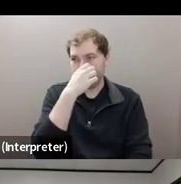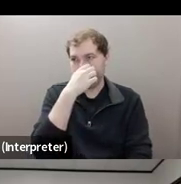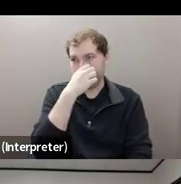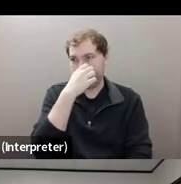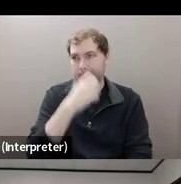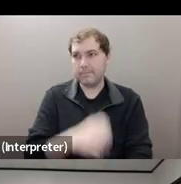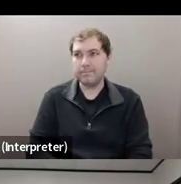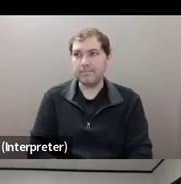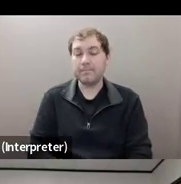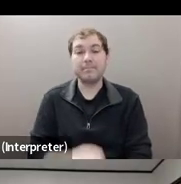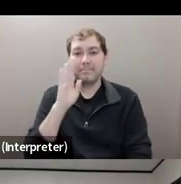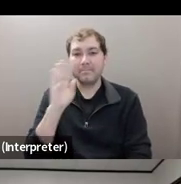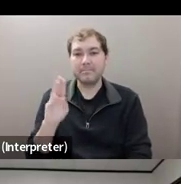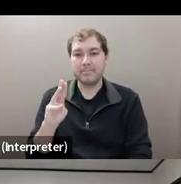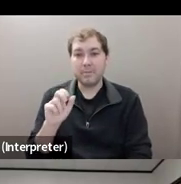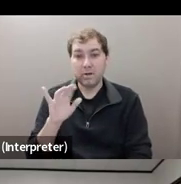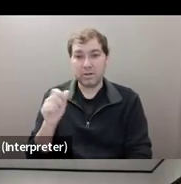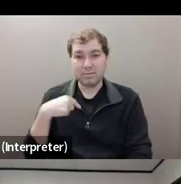Maria Cordova: This is Maria. And can everyone hear me? Okay?